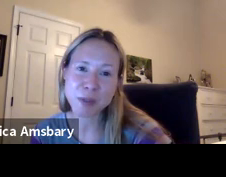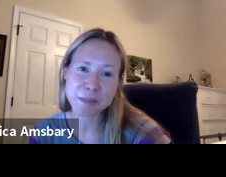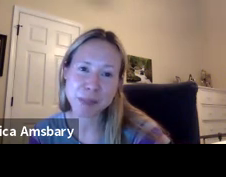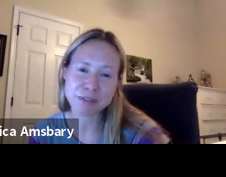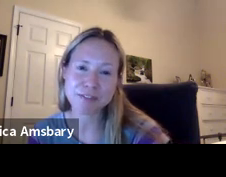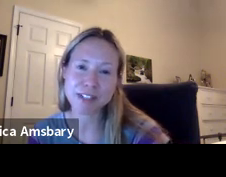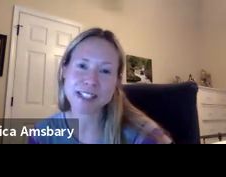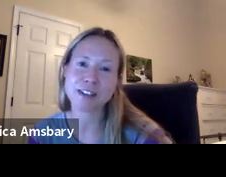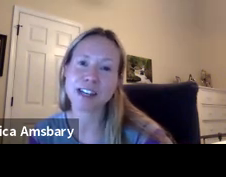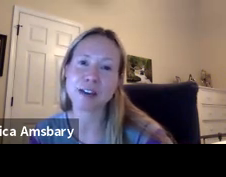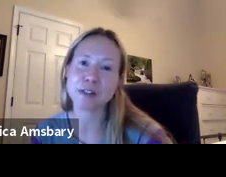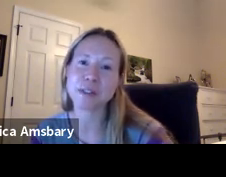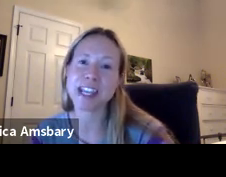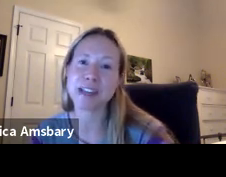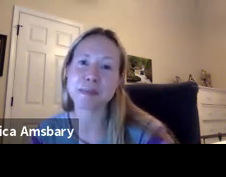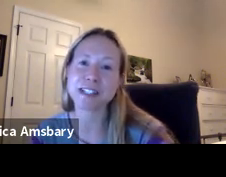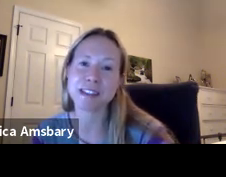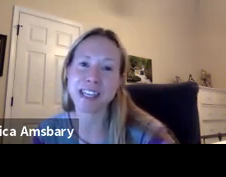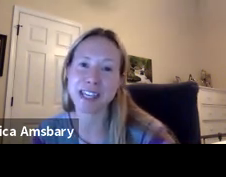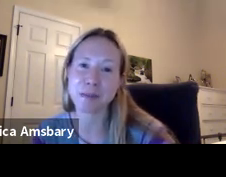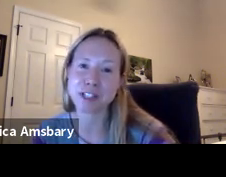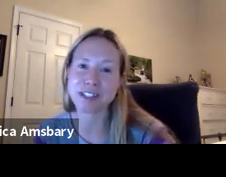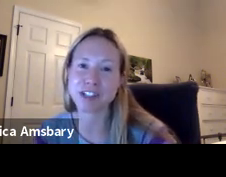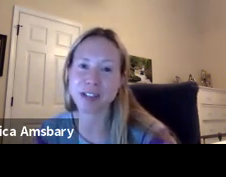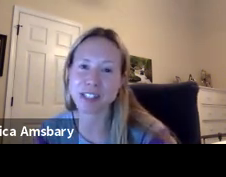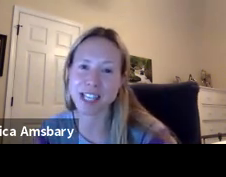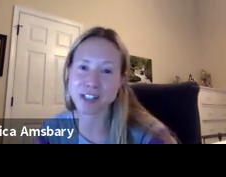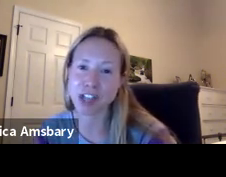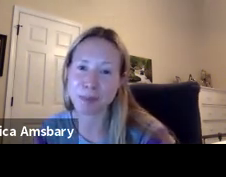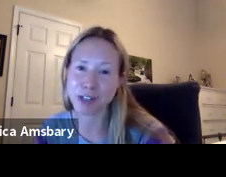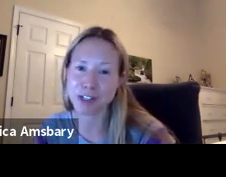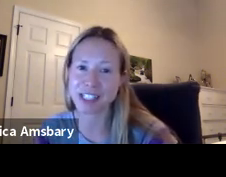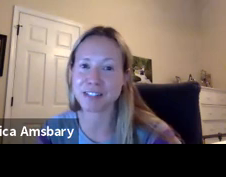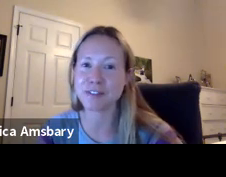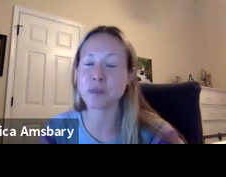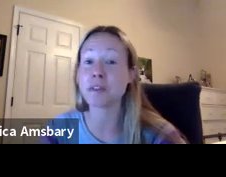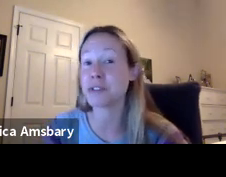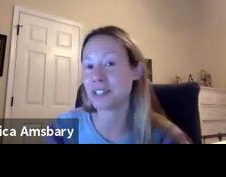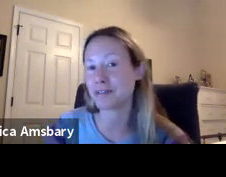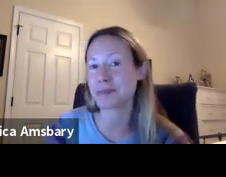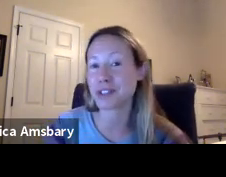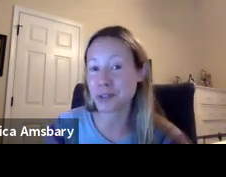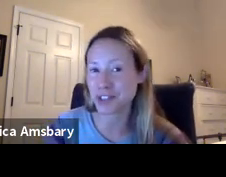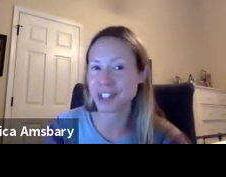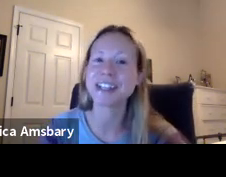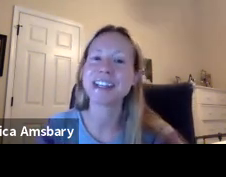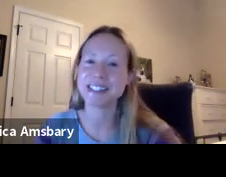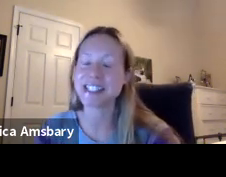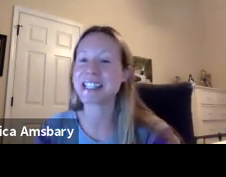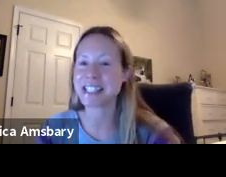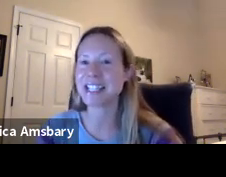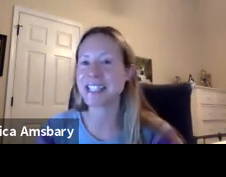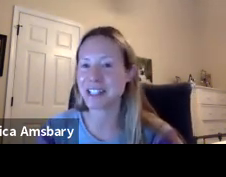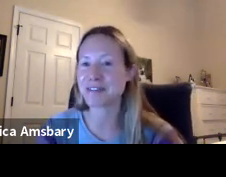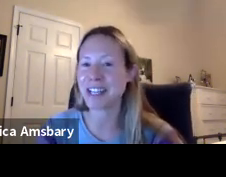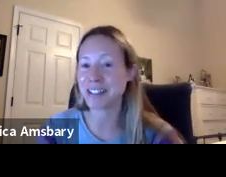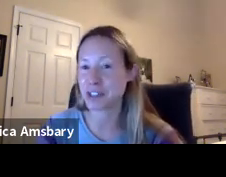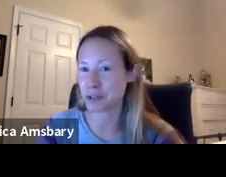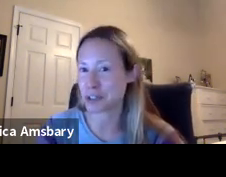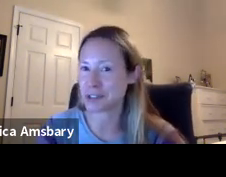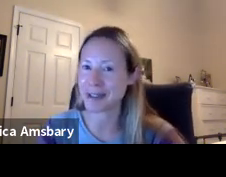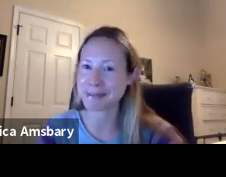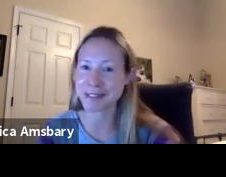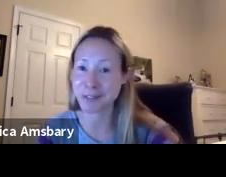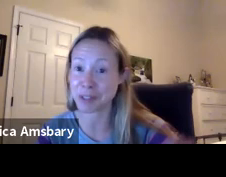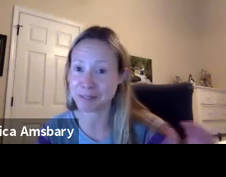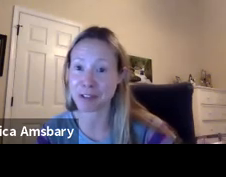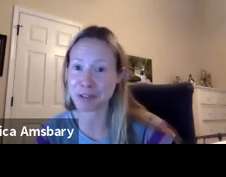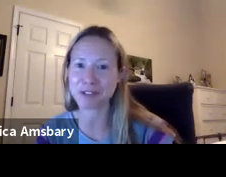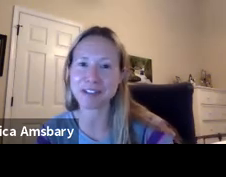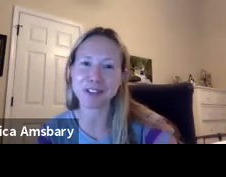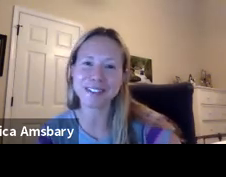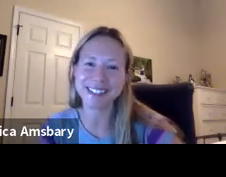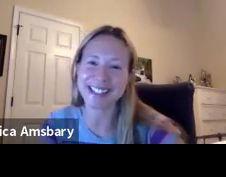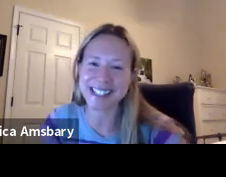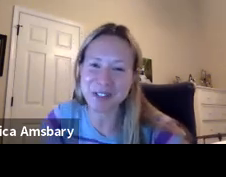And Jody put reflecting on how you taped the camera to the child size shopping cart to get a view of the museum from the children. It takes the idea of gaining the children's perspective to have a literal level.